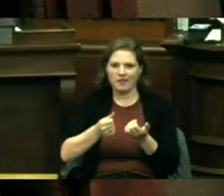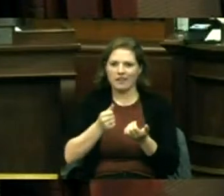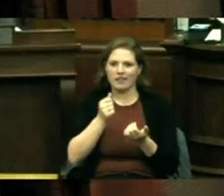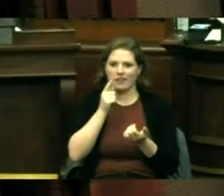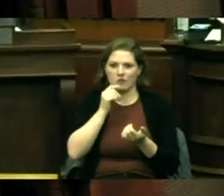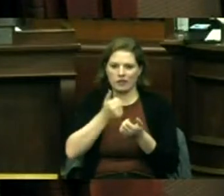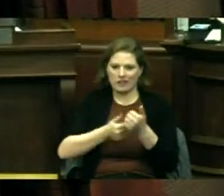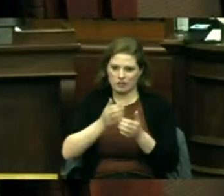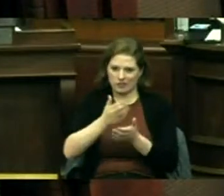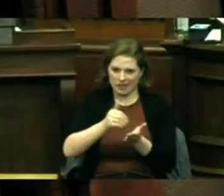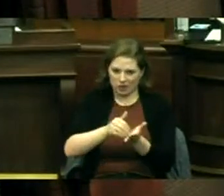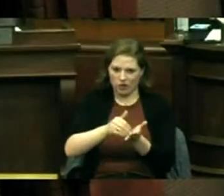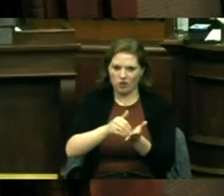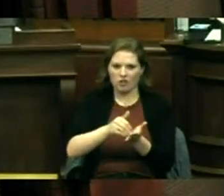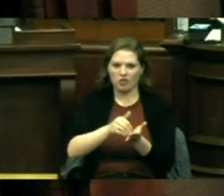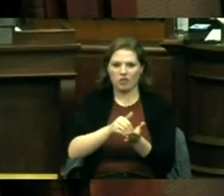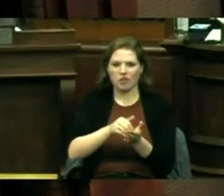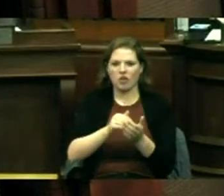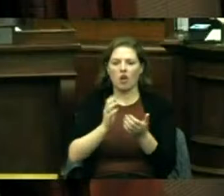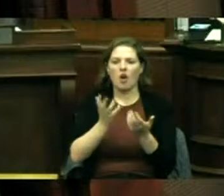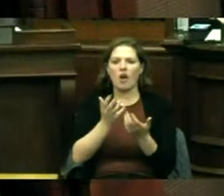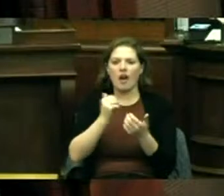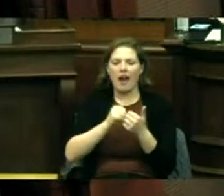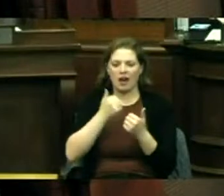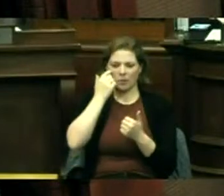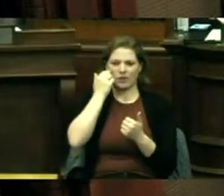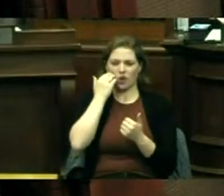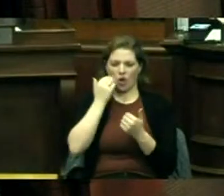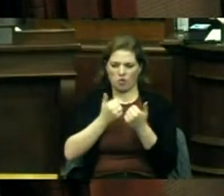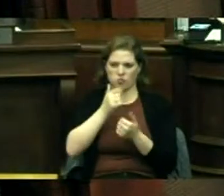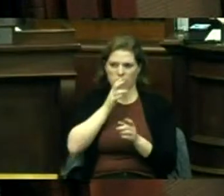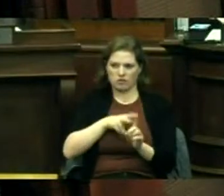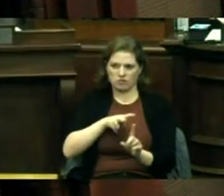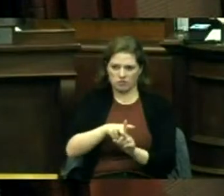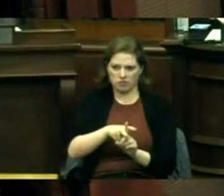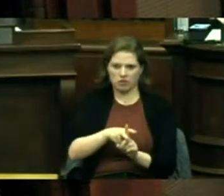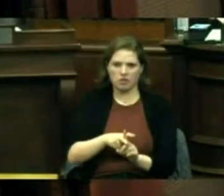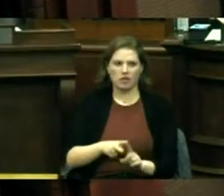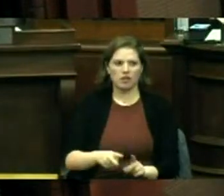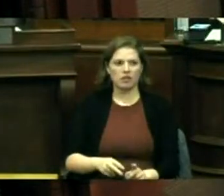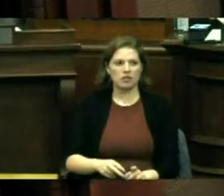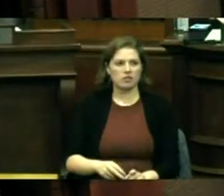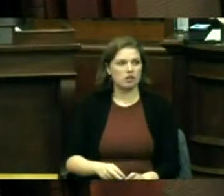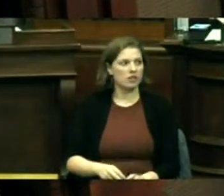the best way to spend those dollars for the communities that